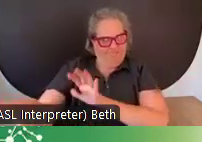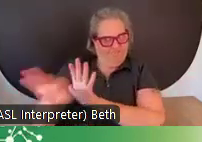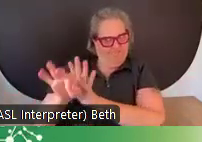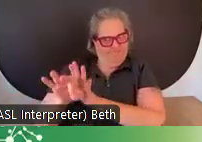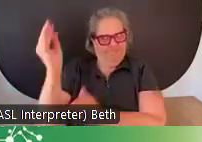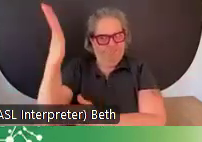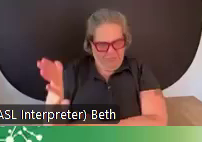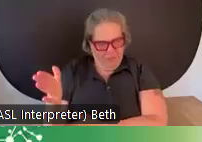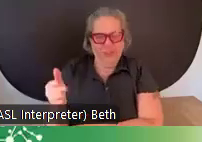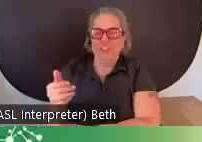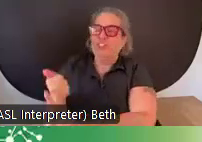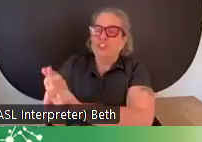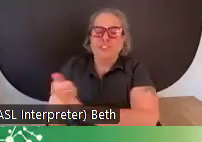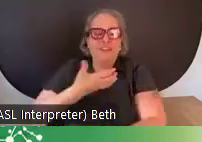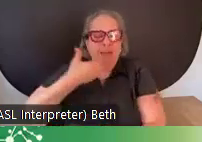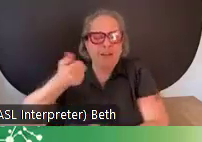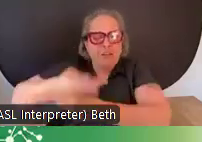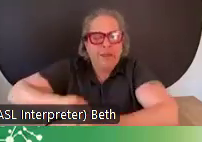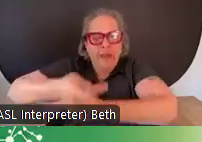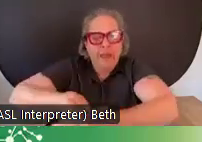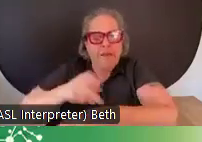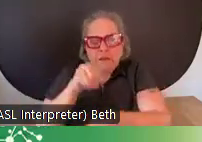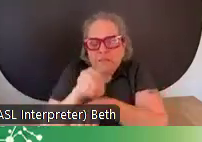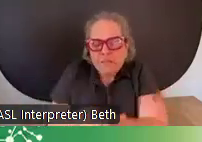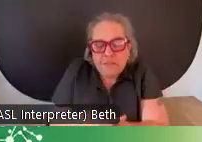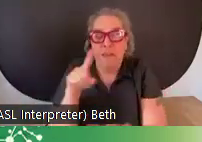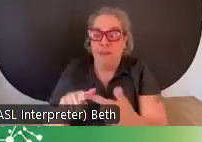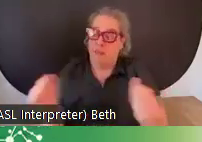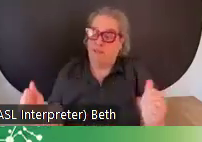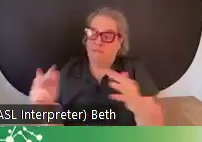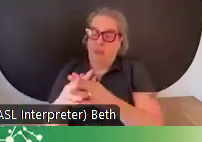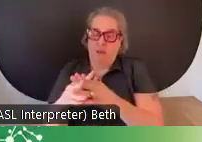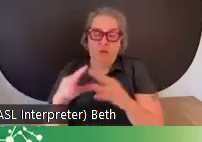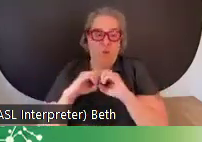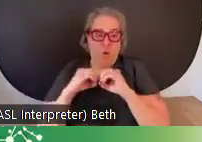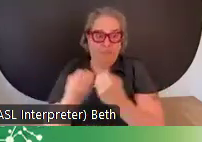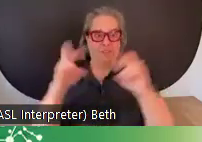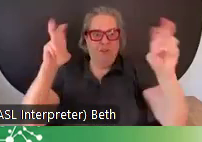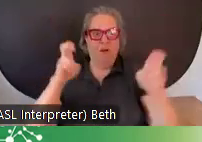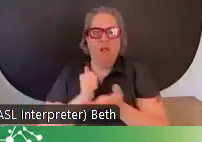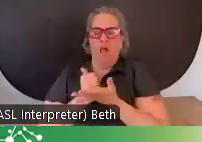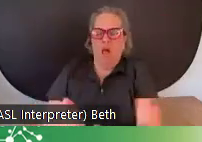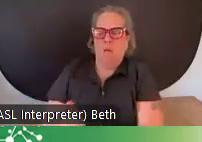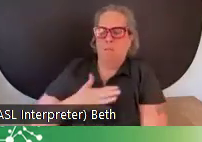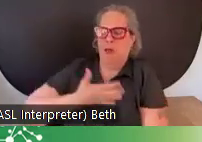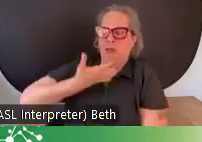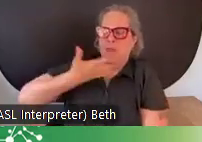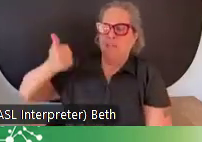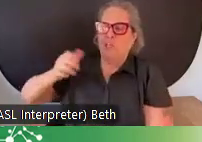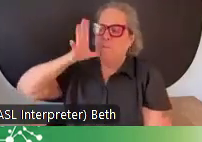So Julie is an eldercare consultant, and the founder of Help My Aging Parents, LLC.